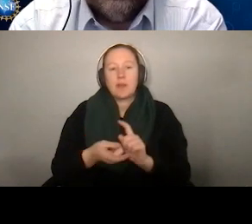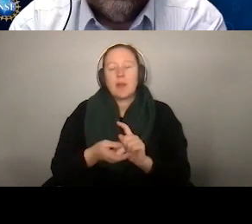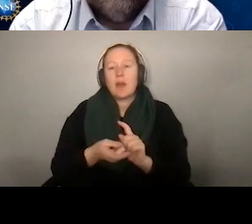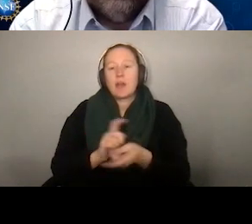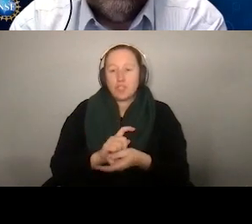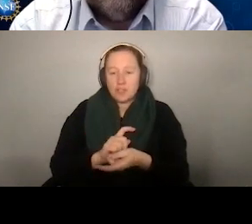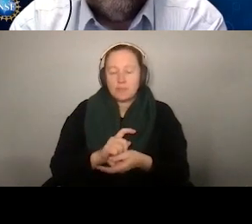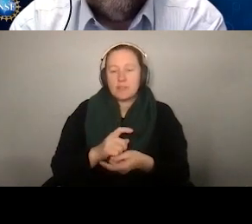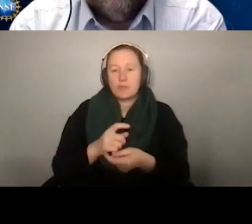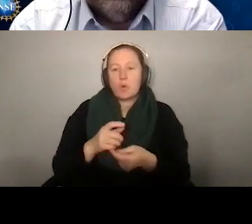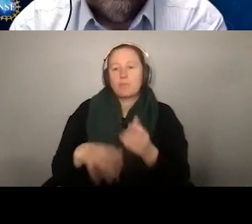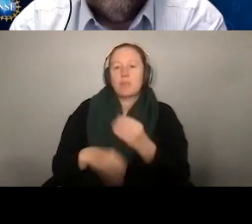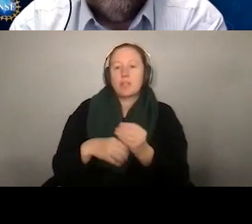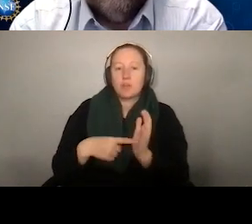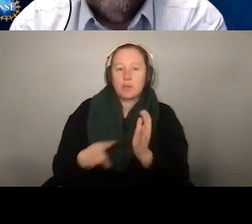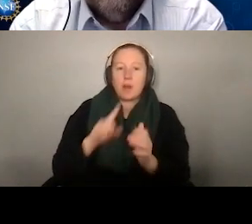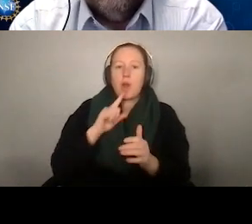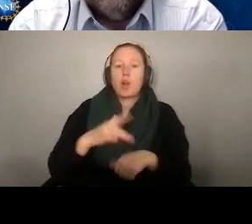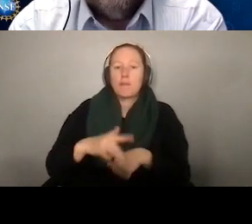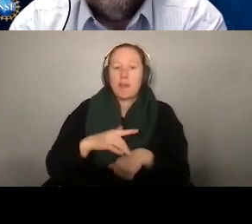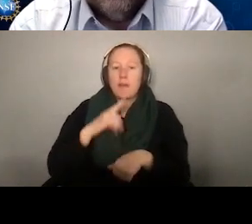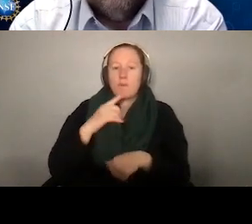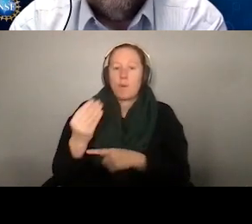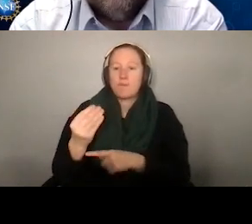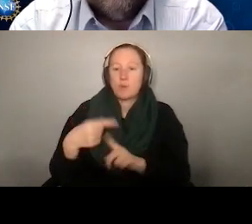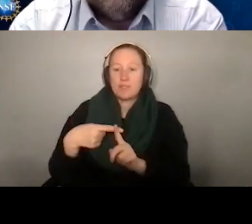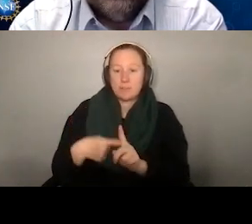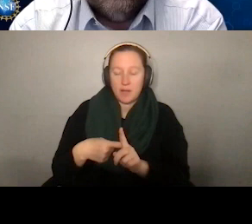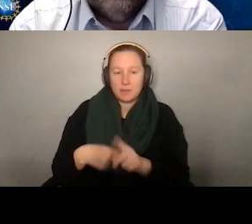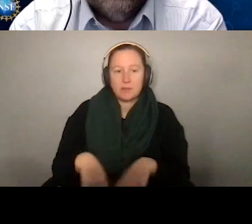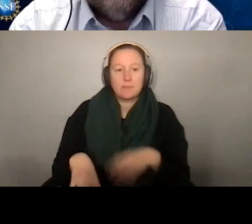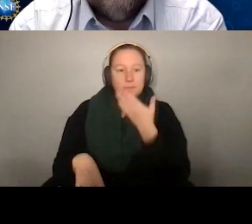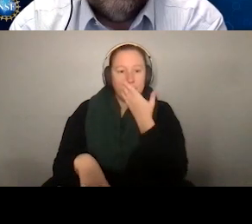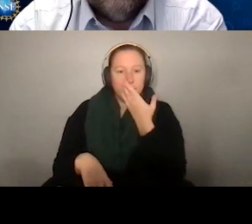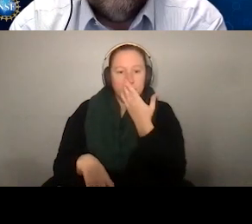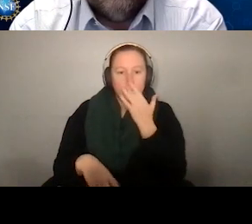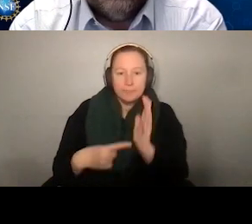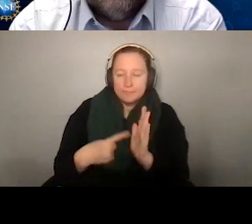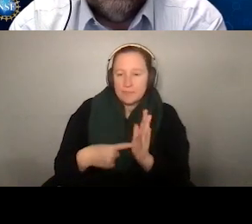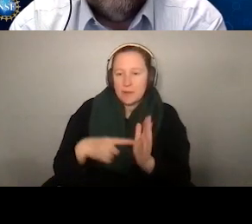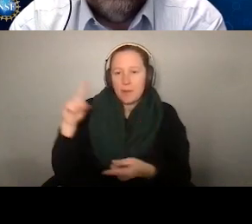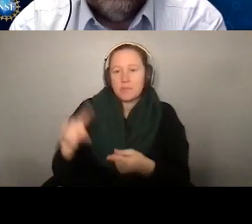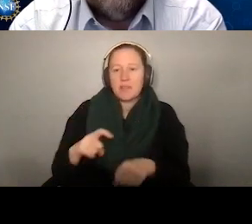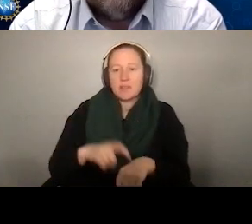after the award is financially closed, or in some cases, a shorter period if the funding appropriation cancels